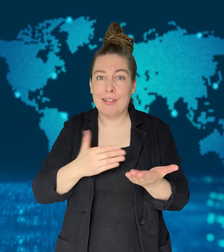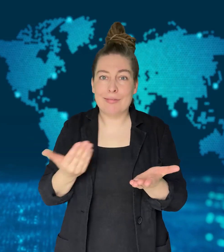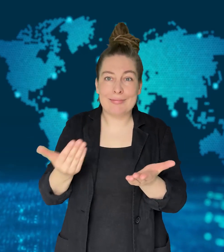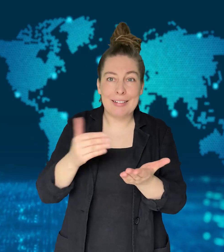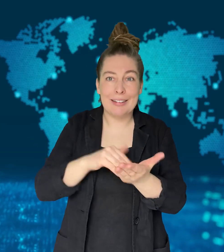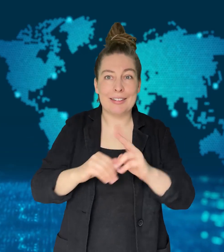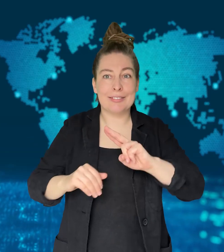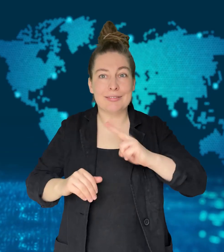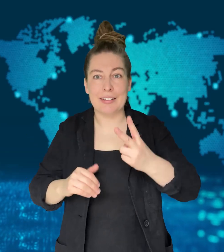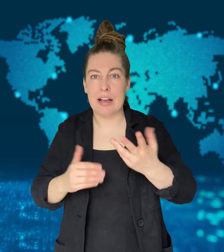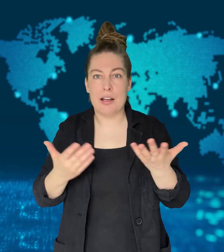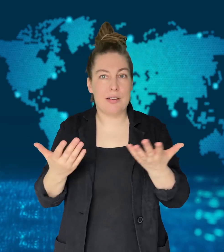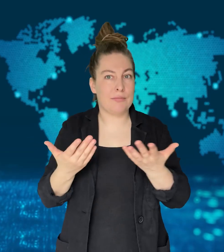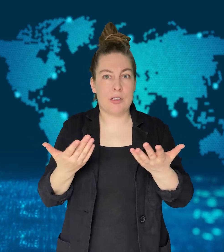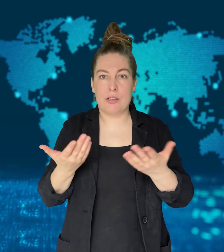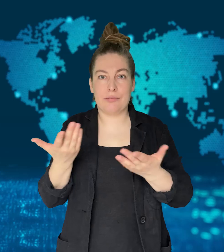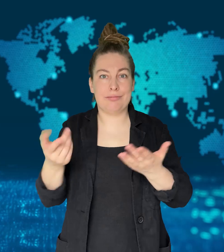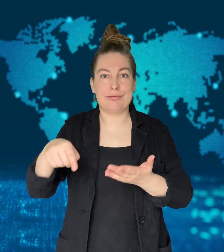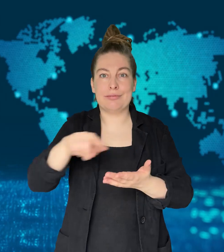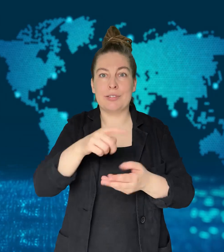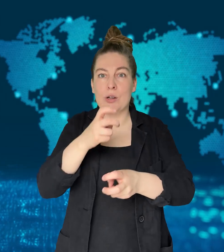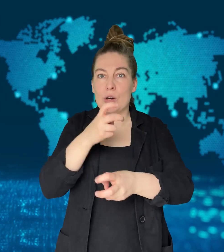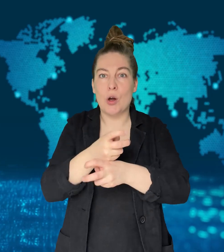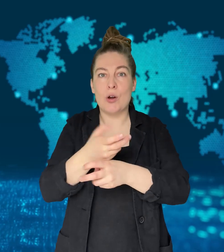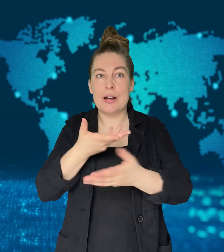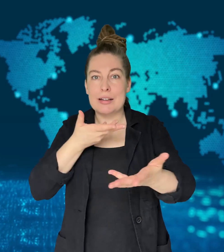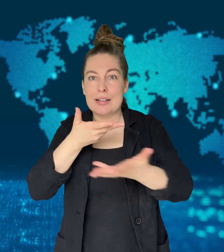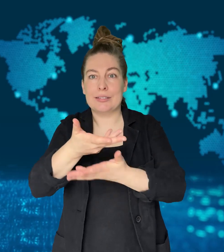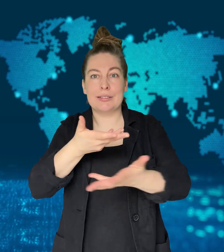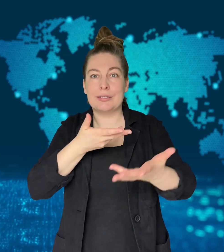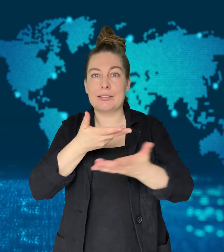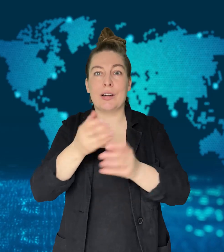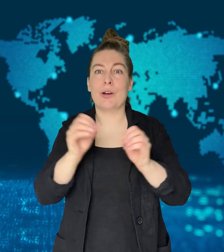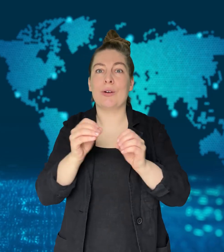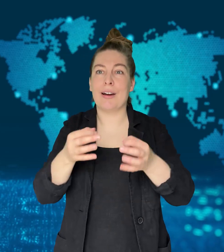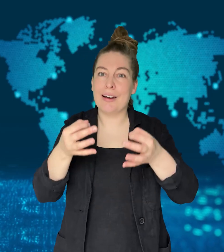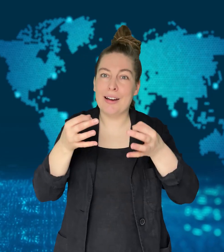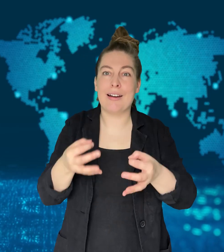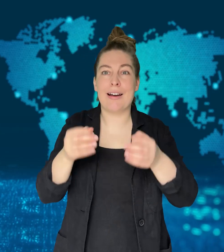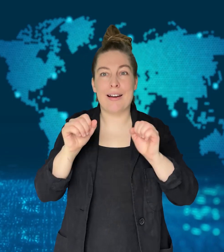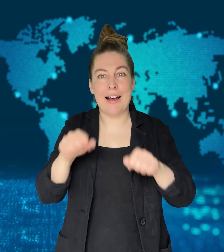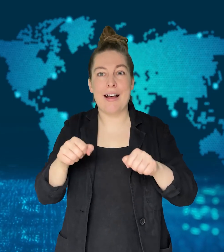how the phases of the Israel-Hamas ceasefire